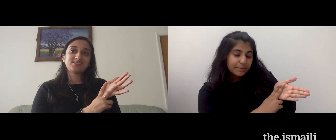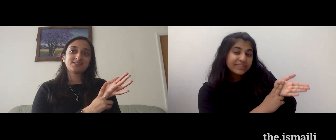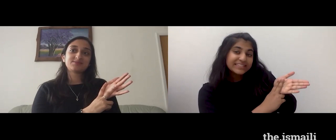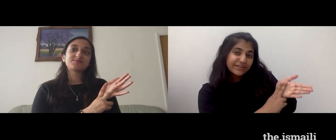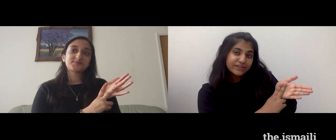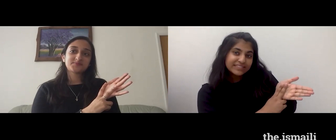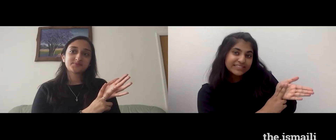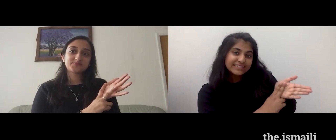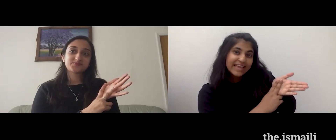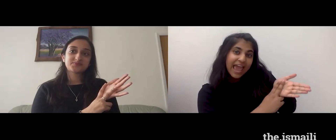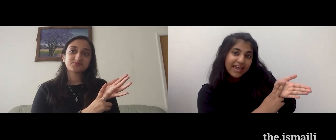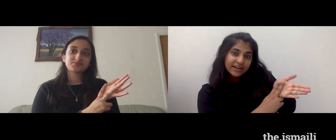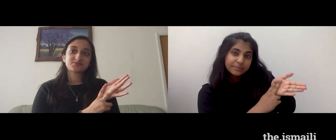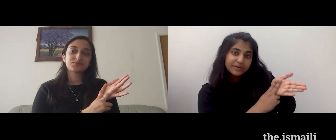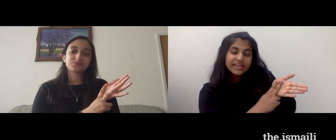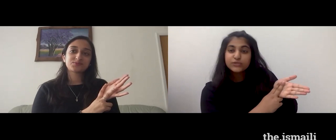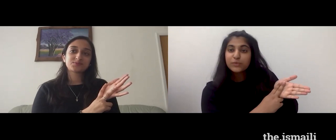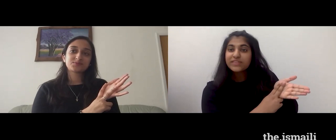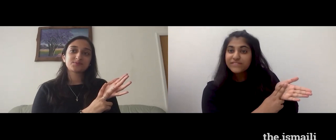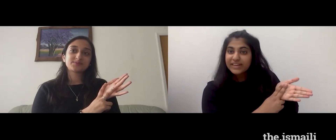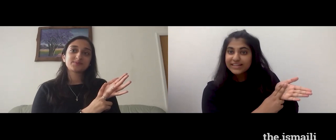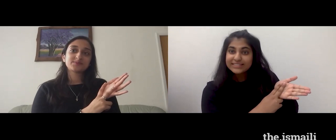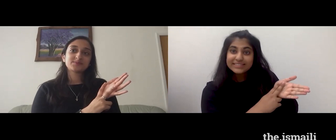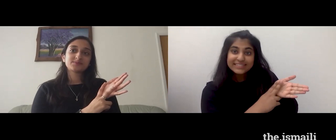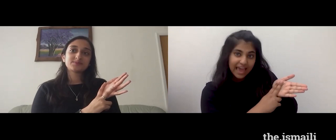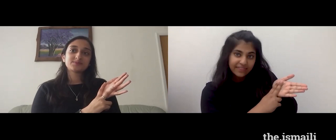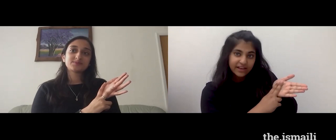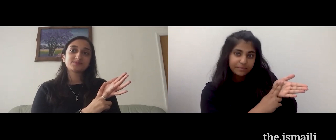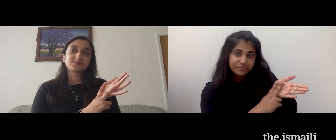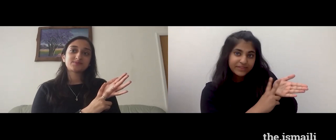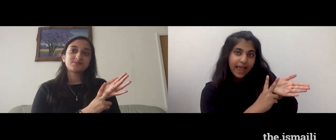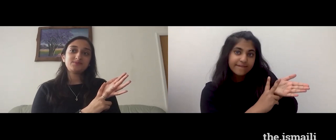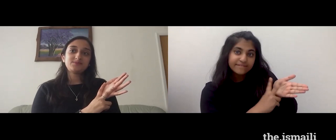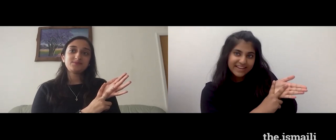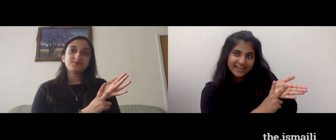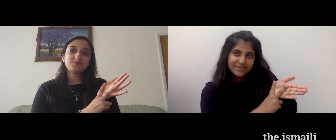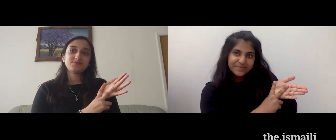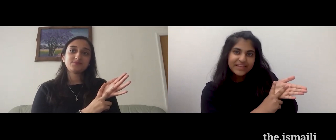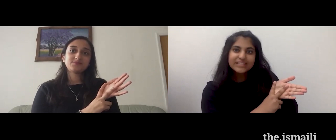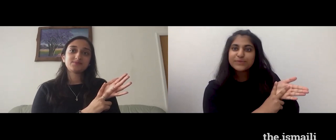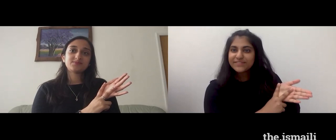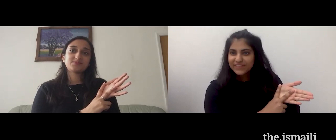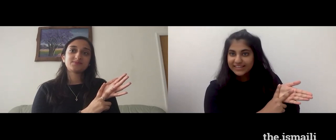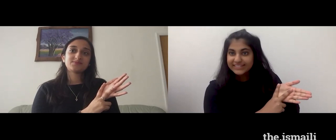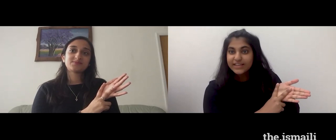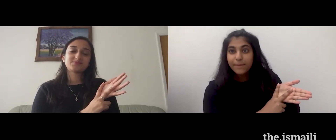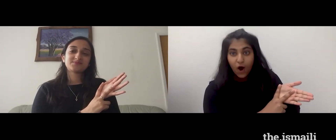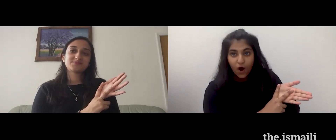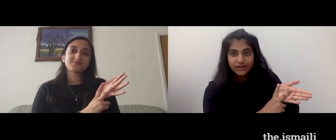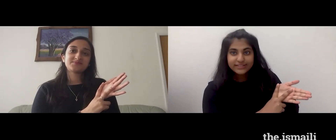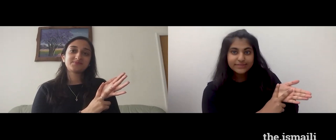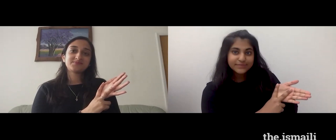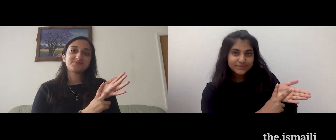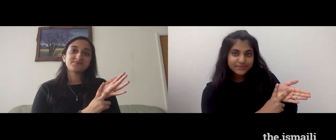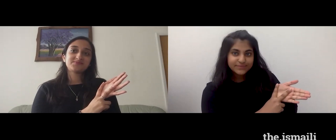but the difference is “N” is with the fingers together “V”is with the fingers apart.